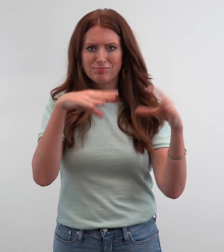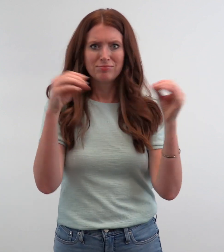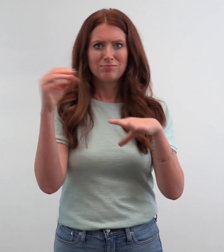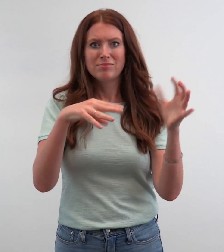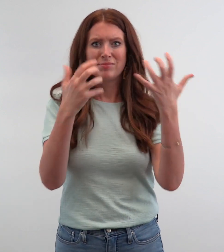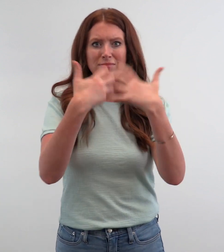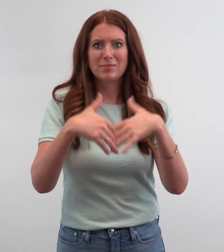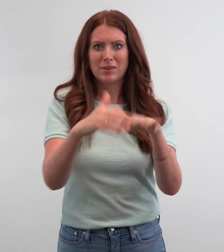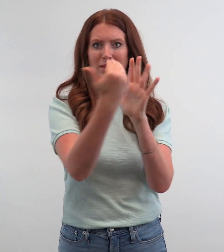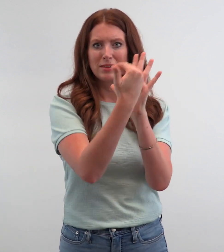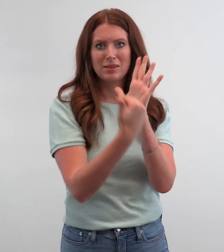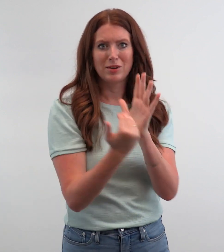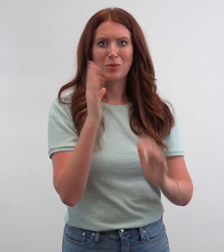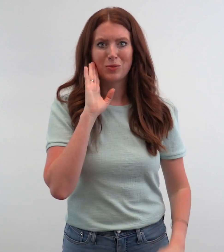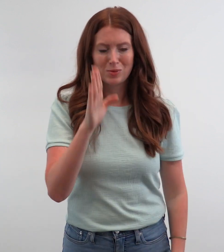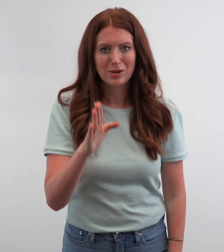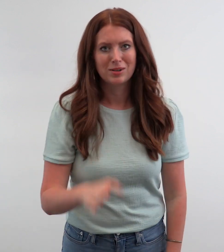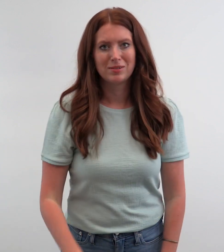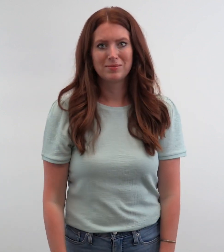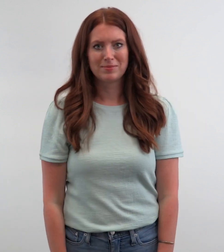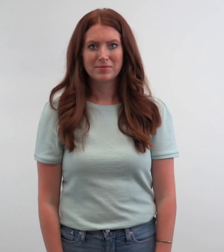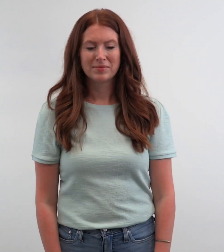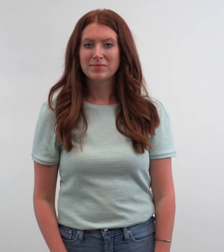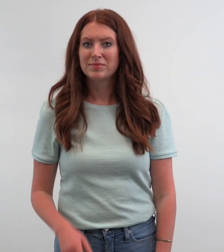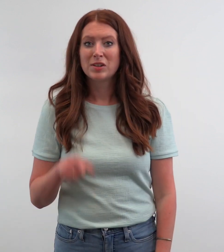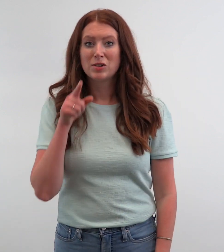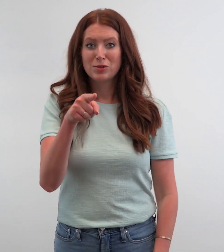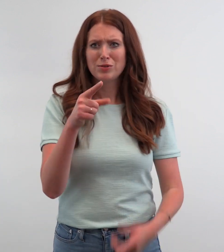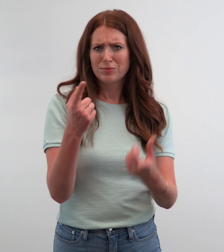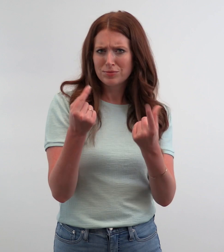throw it all together to create a list.